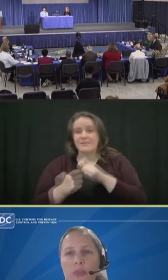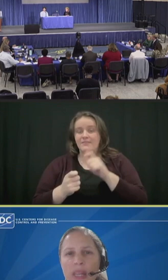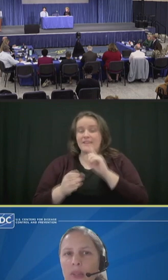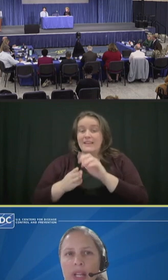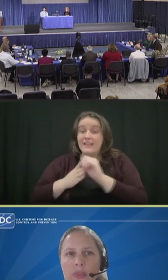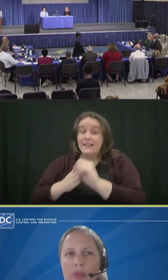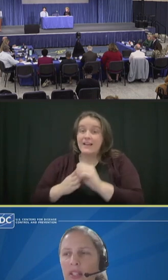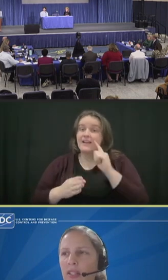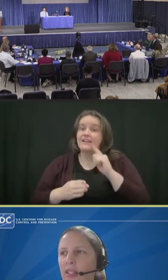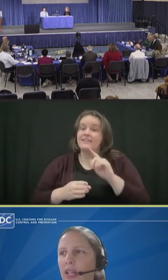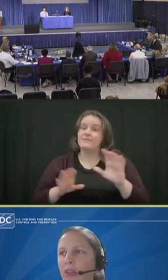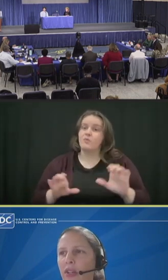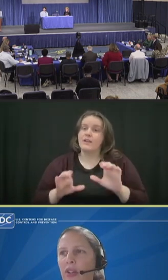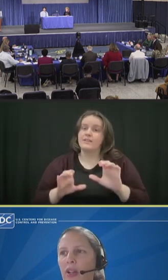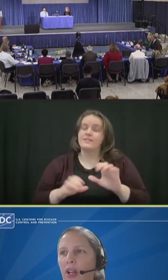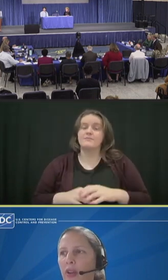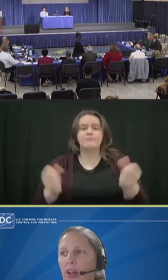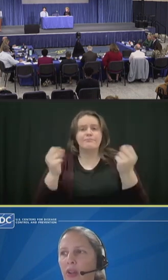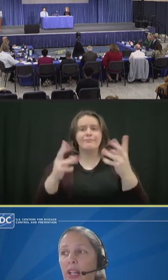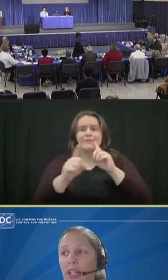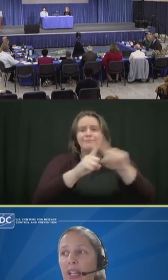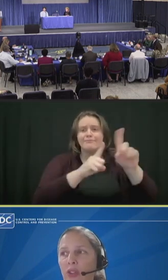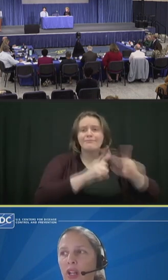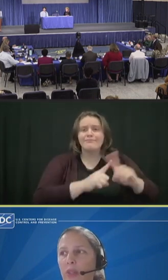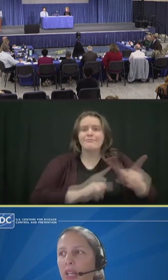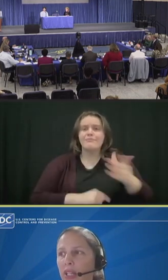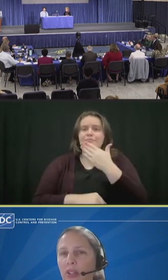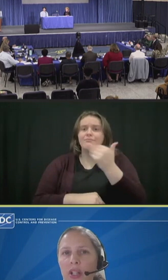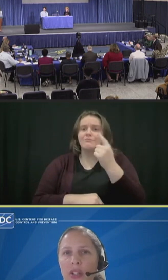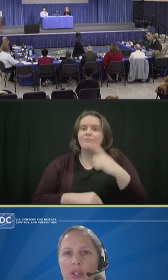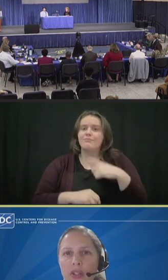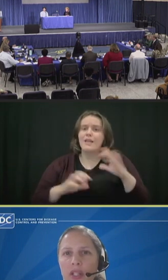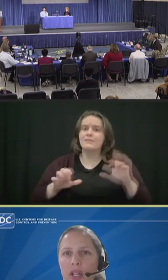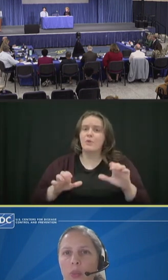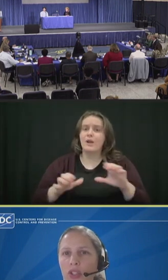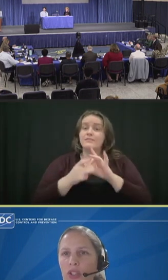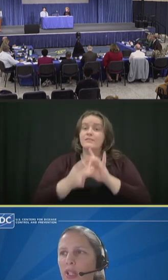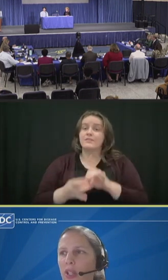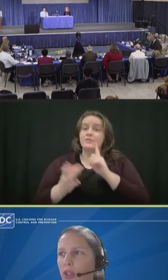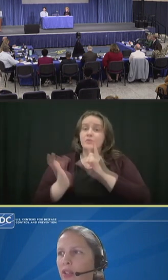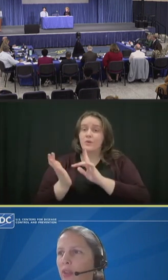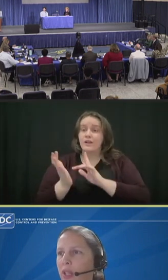many best practices out there around electronic medical alerts, and we should be learning from